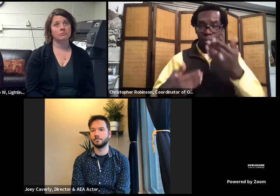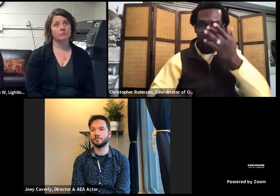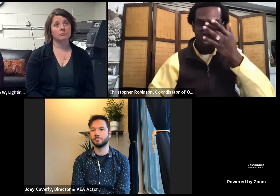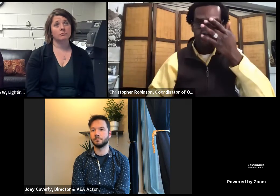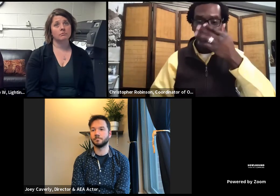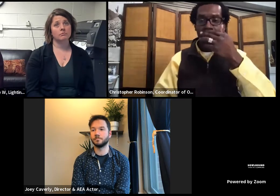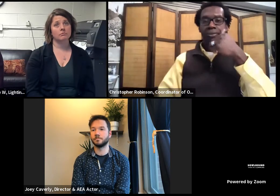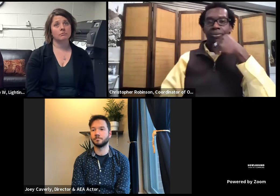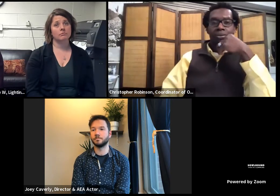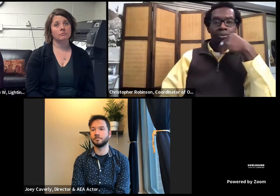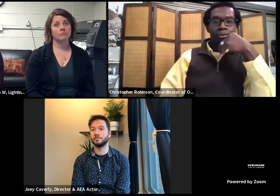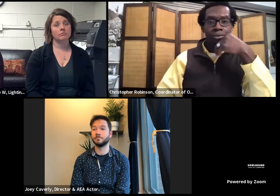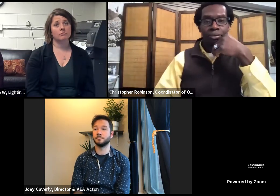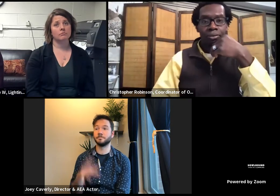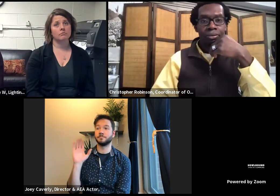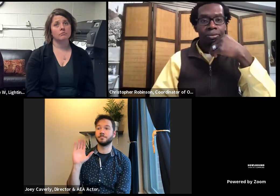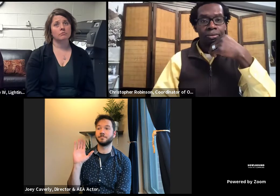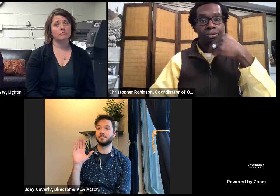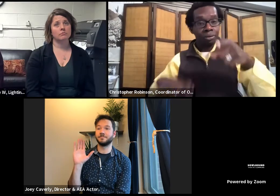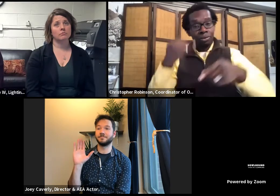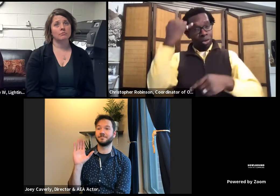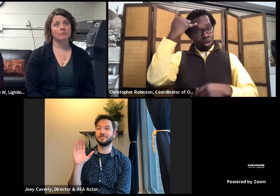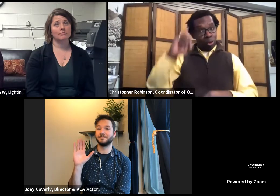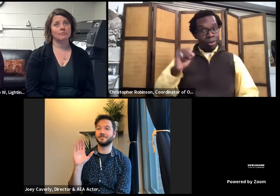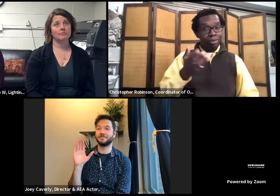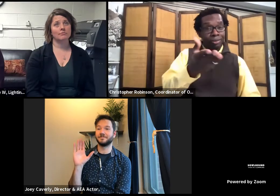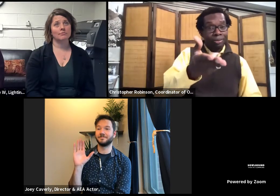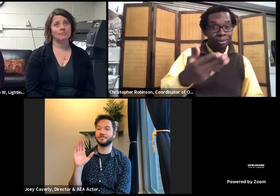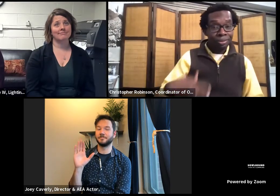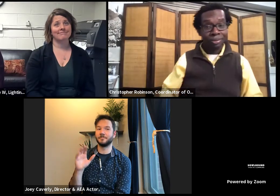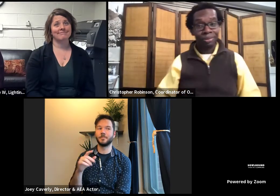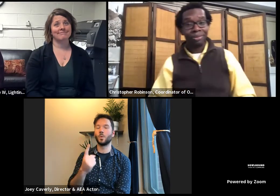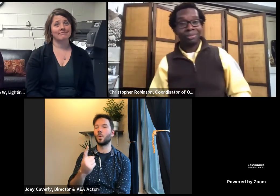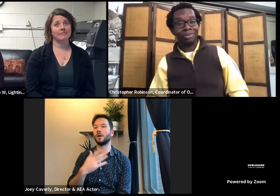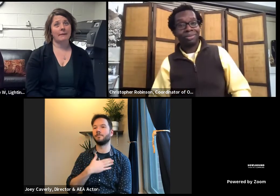or things you have about other folks. Joey.